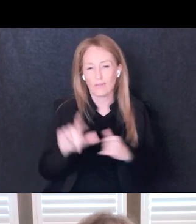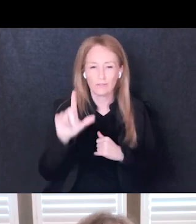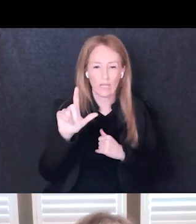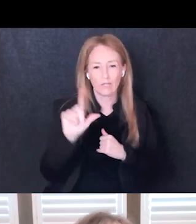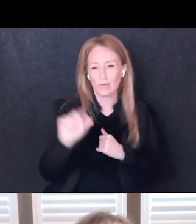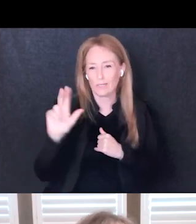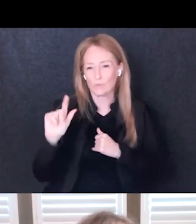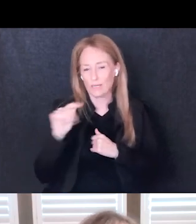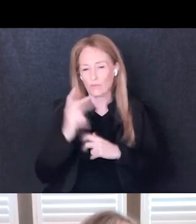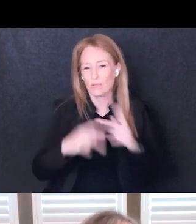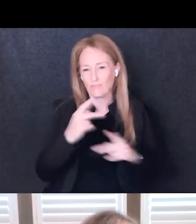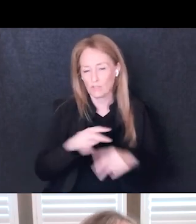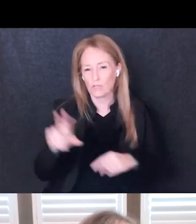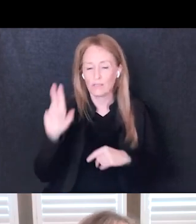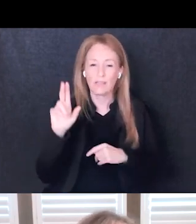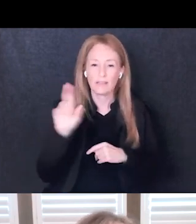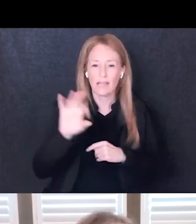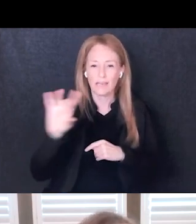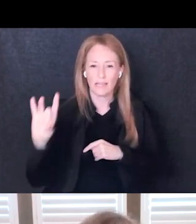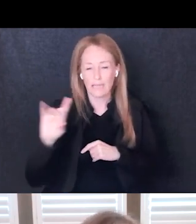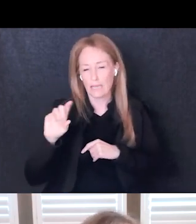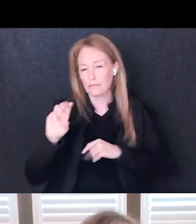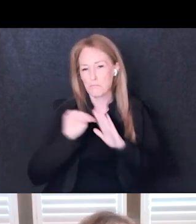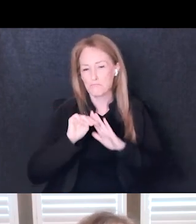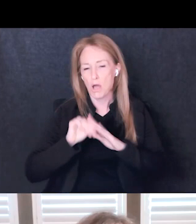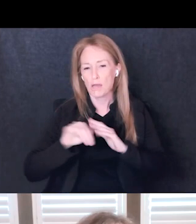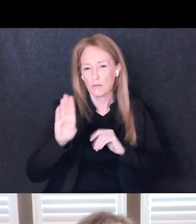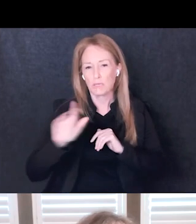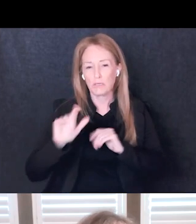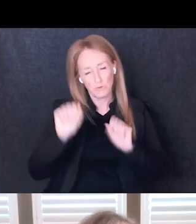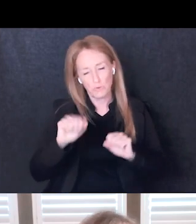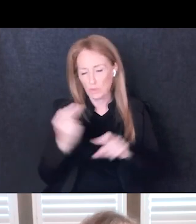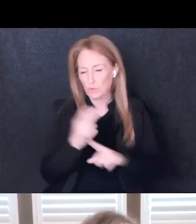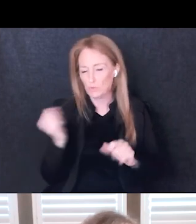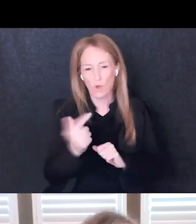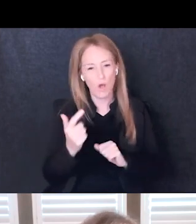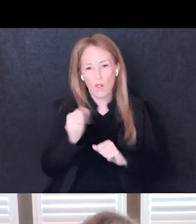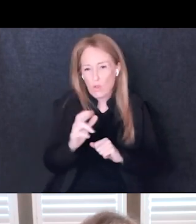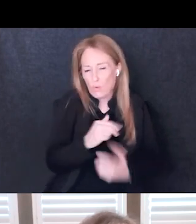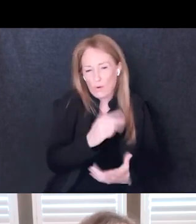YOU CAN USE ALL OF IT OR ONLY THE RELEVANT PARTS OF IT.